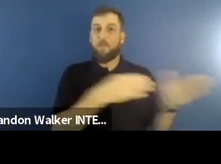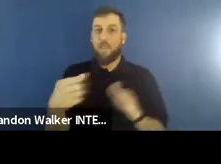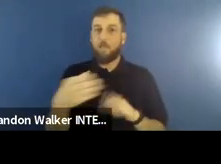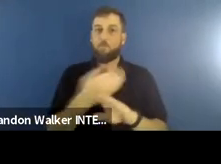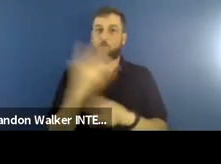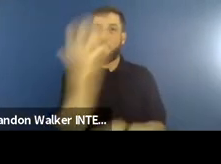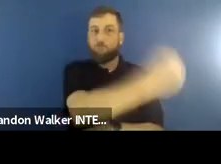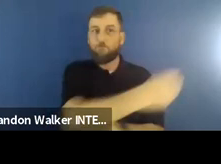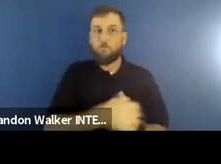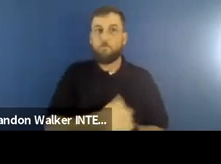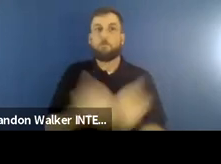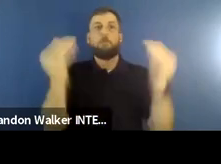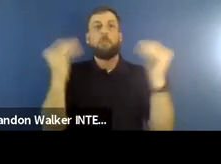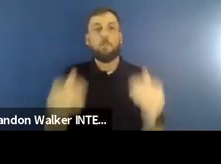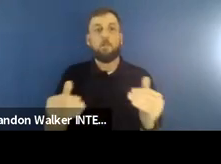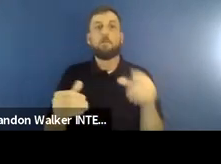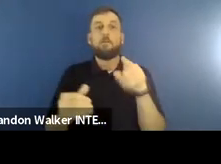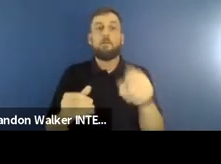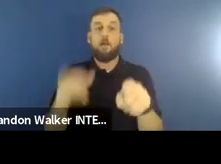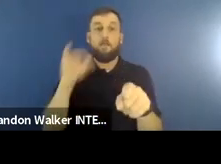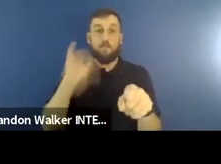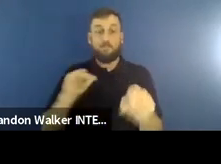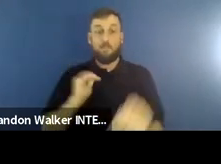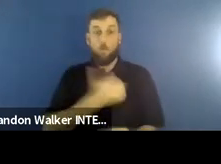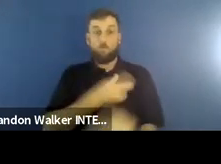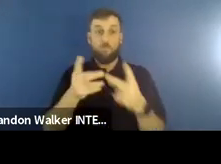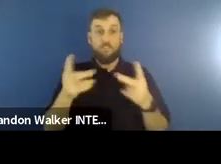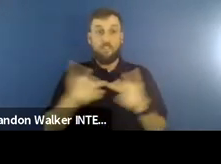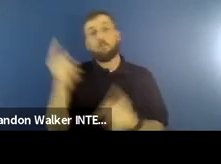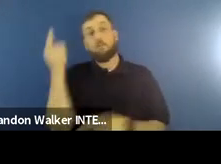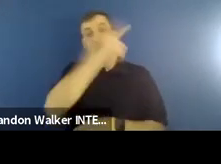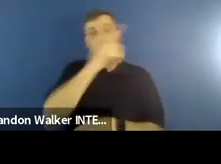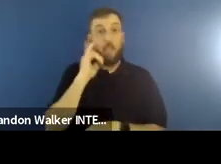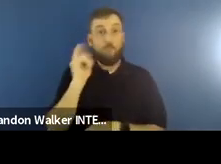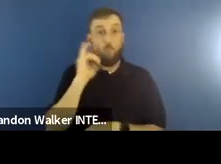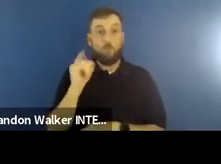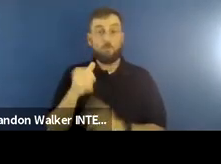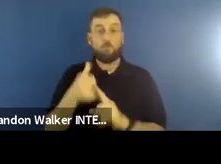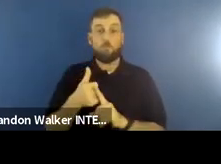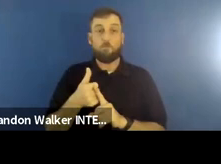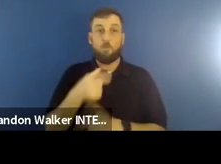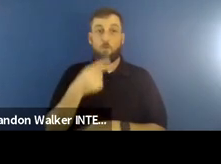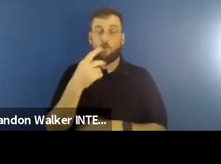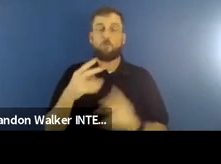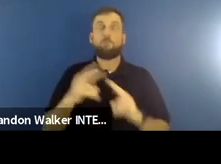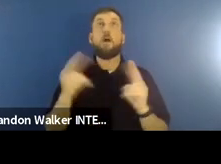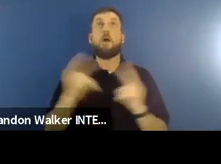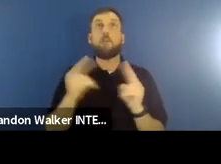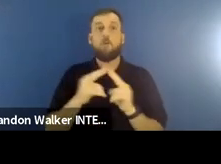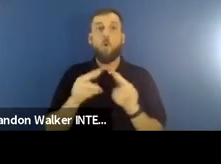So this is as I was talking about this is one of our facilities in California. And so it's very open.